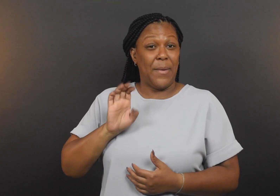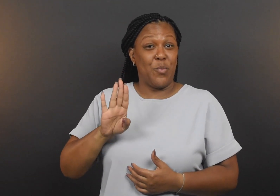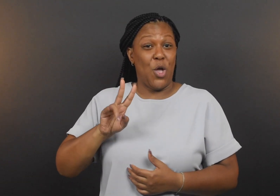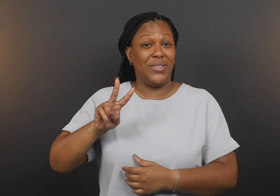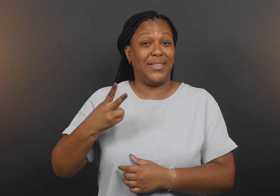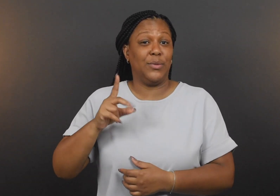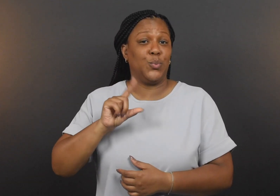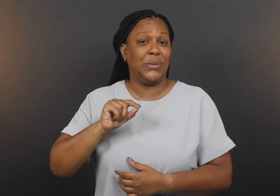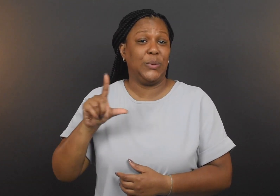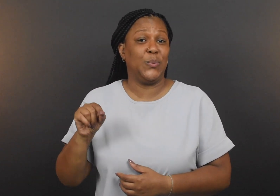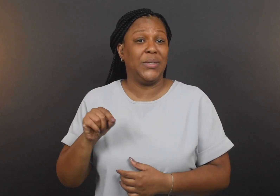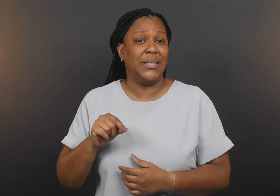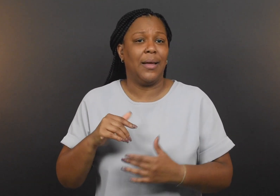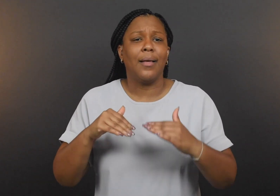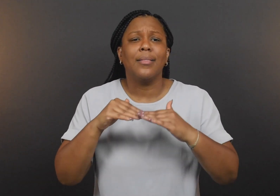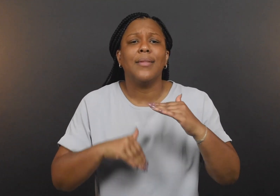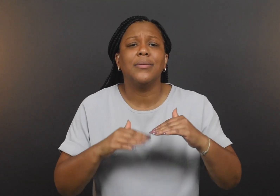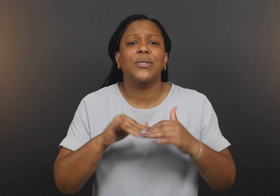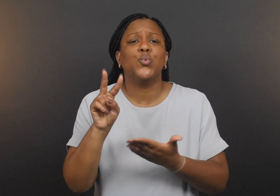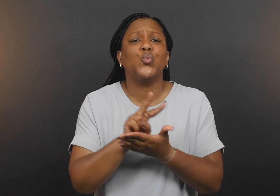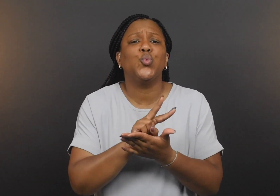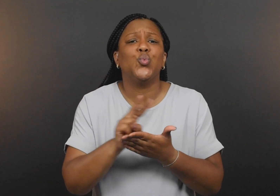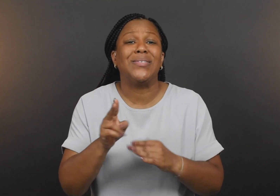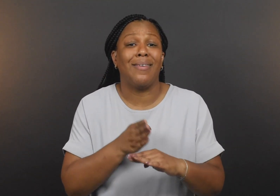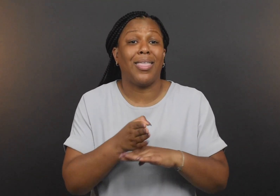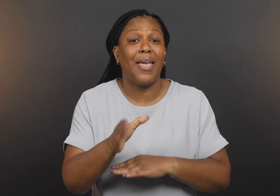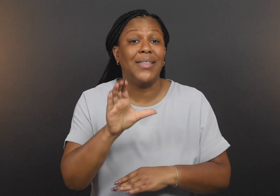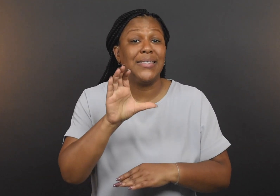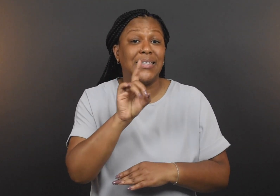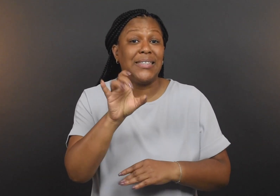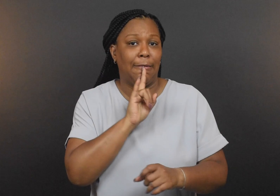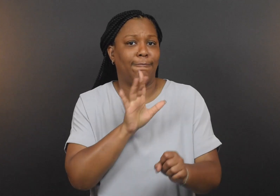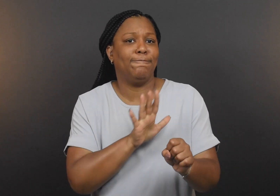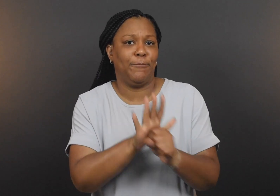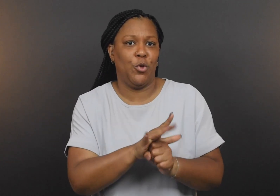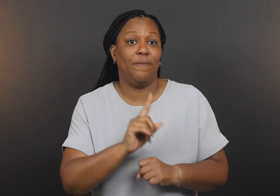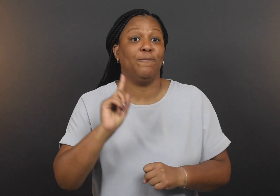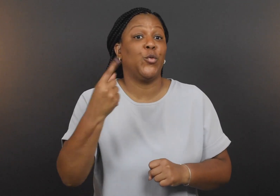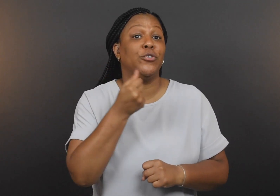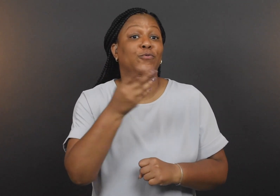That was February 2, 2020, less than two weeks after CDC confirmed the